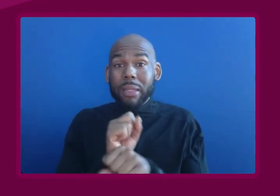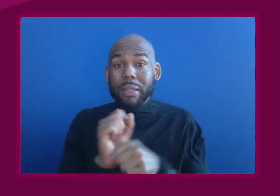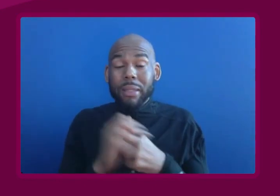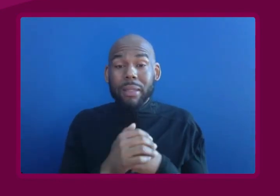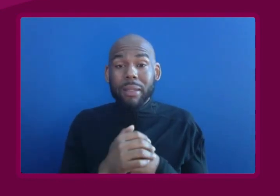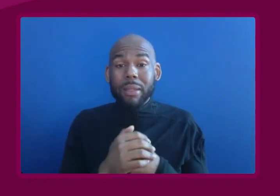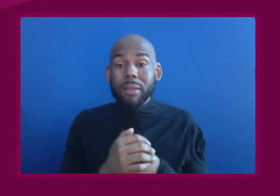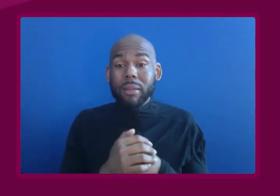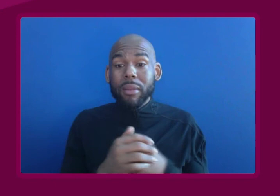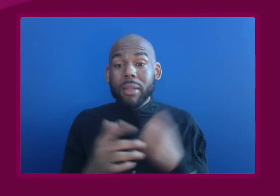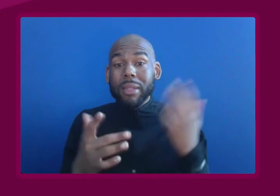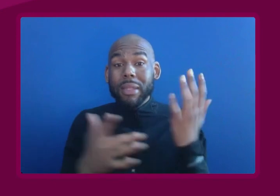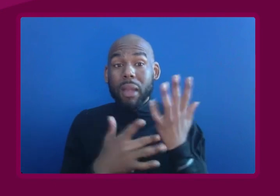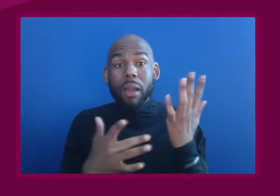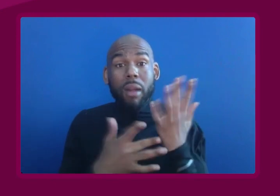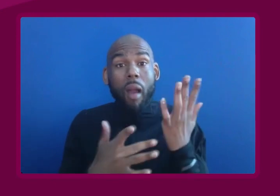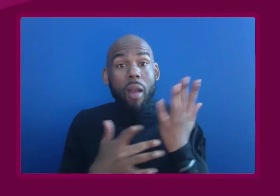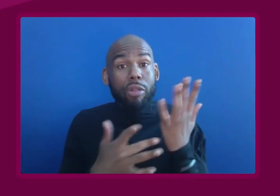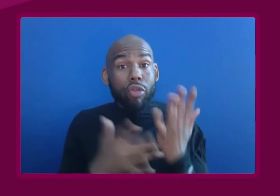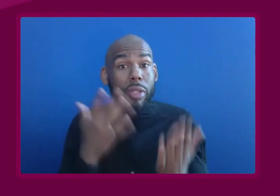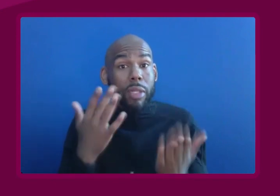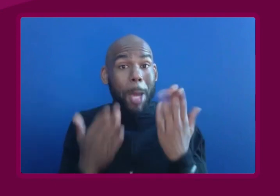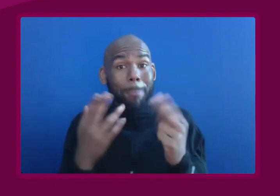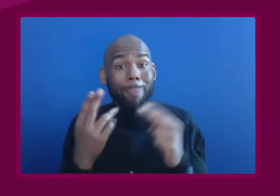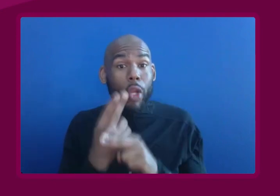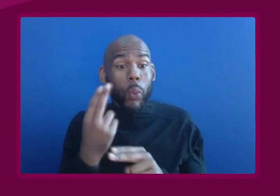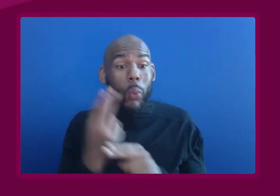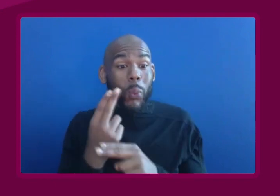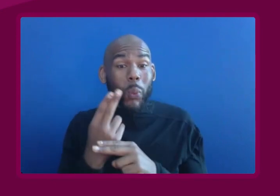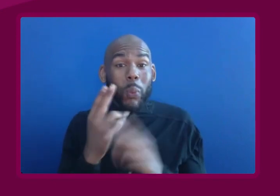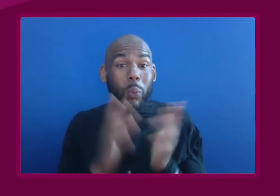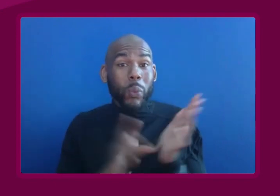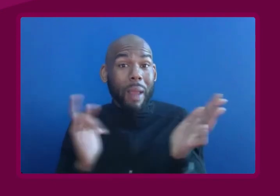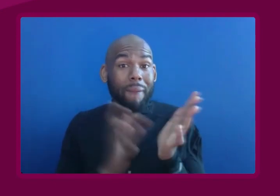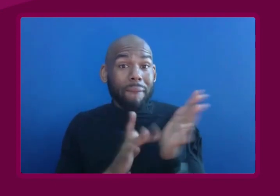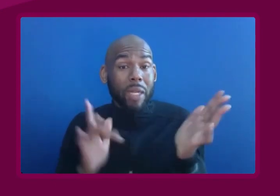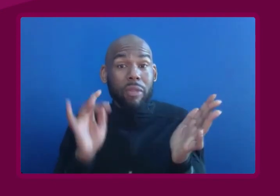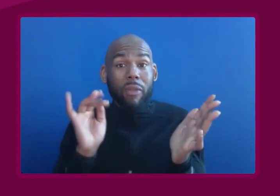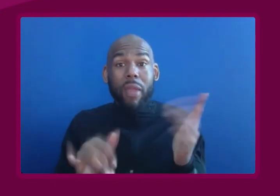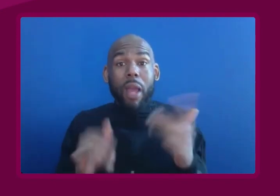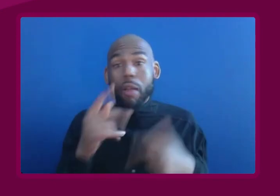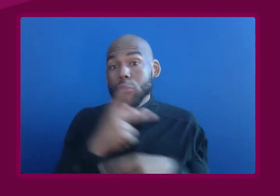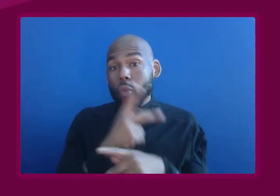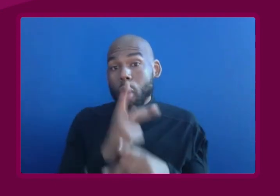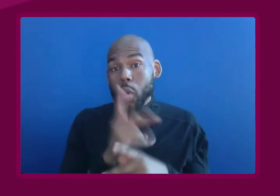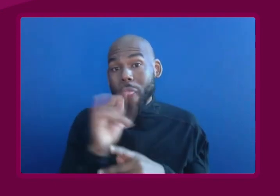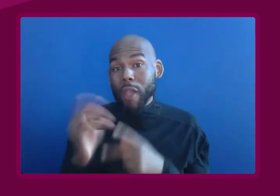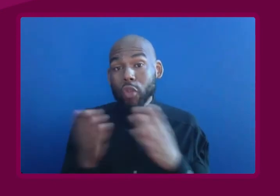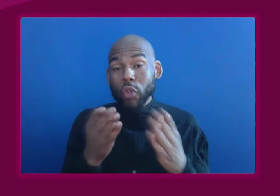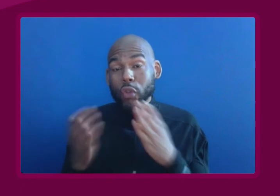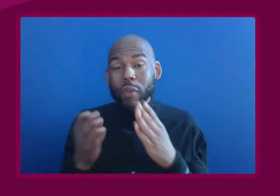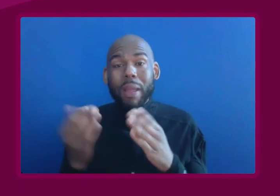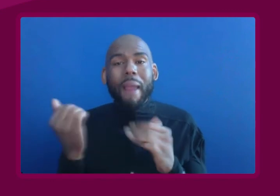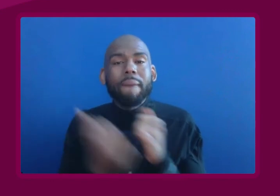Independent of the technology that they may use to take advantage of that product or services,